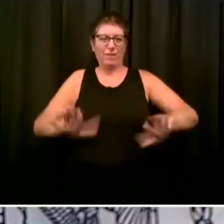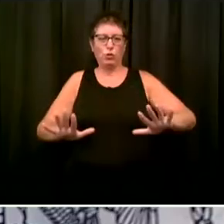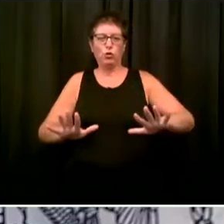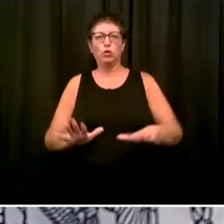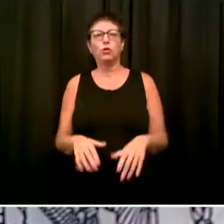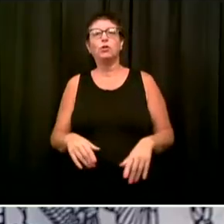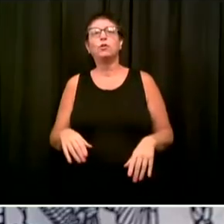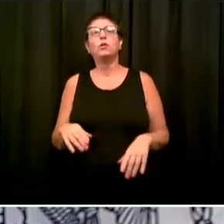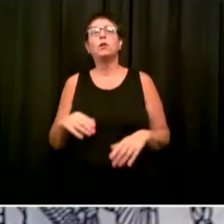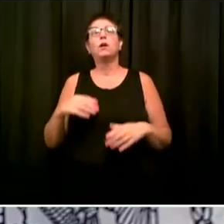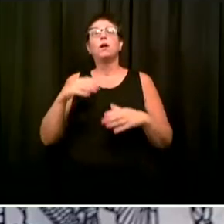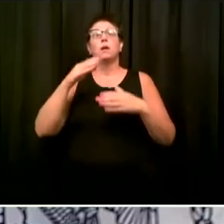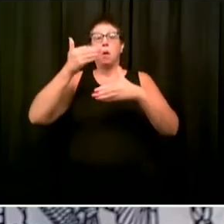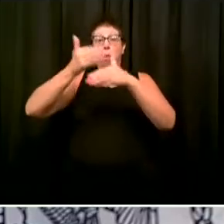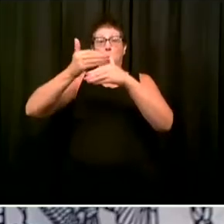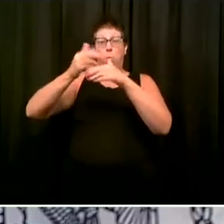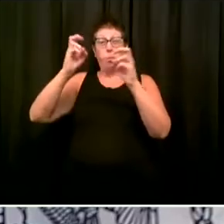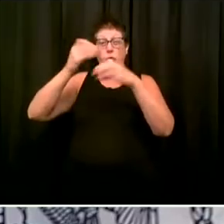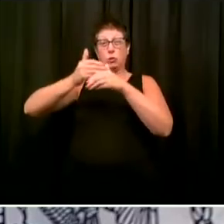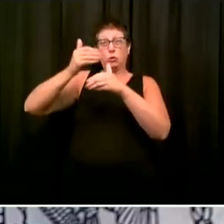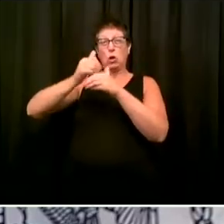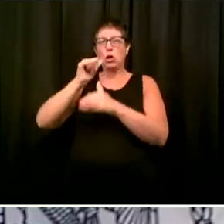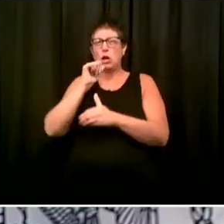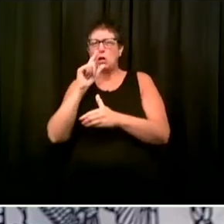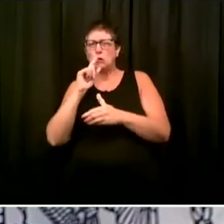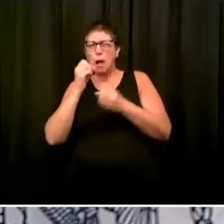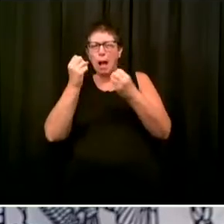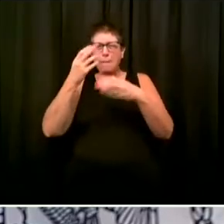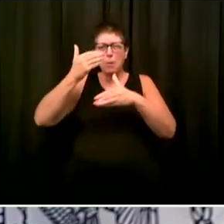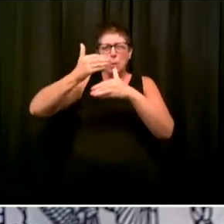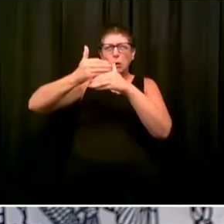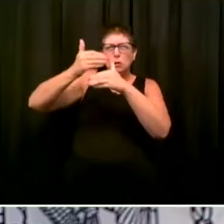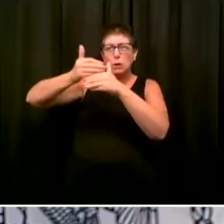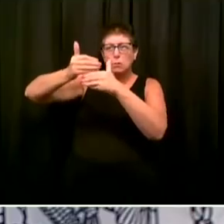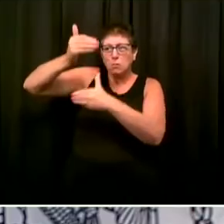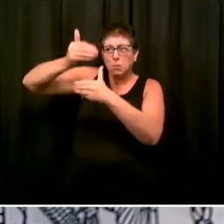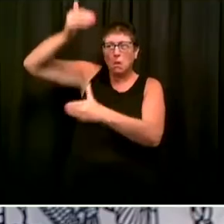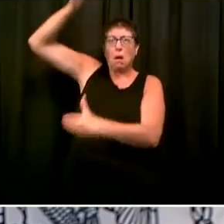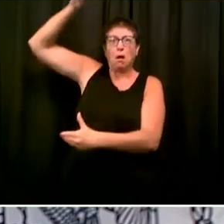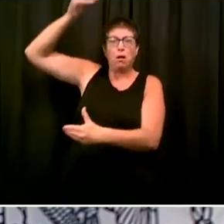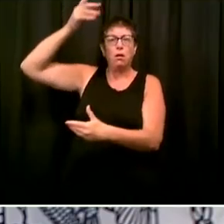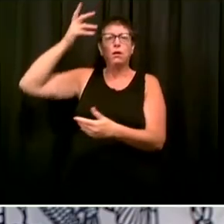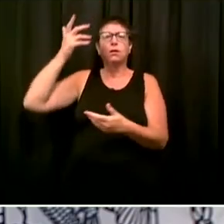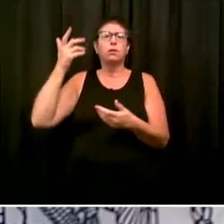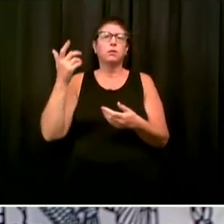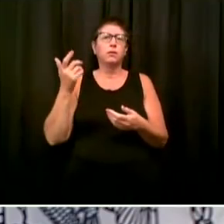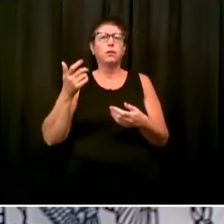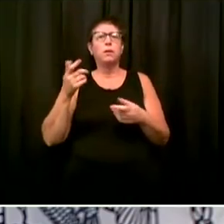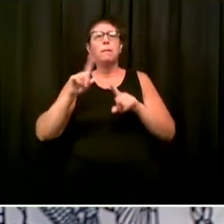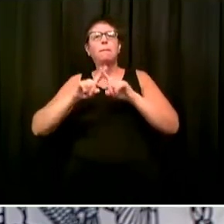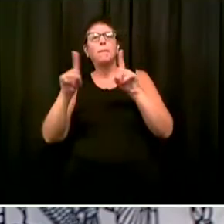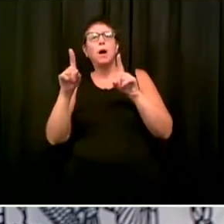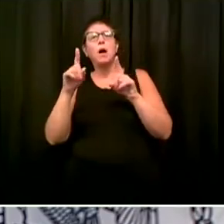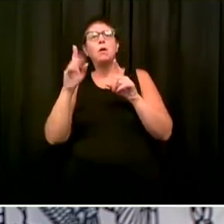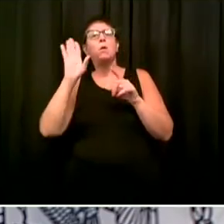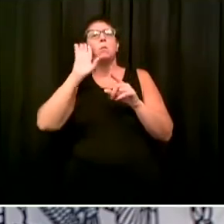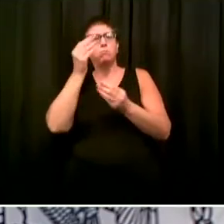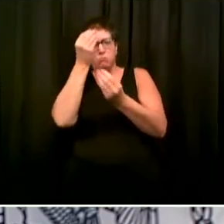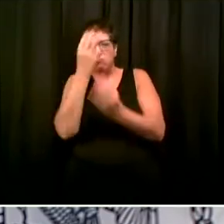AS FAR AS WINDOWS ARE CONCERNED I BELIEVE, I AM NOT ABSOLUTELY SURE SO I WON'T GIVE YOU THE EXACT